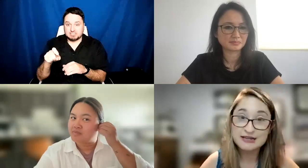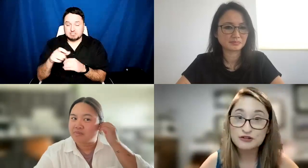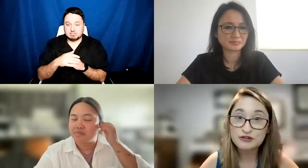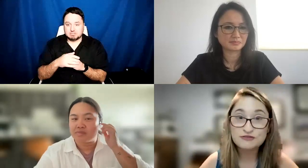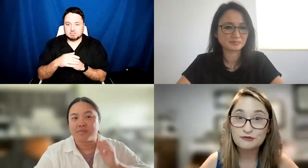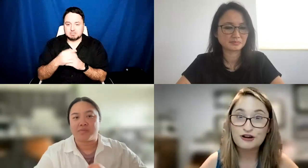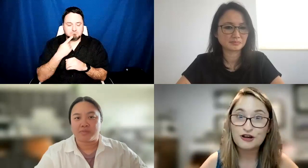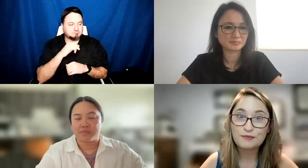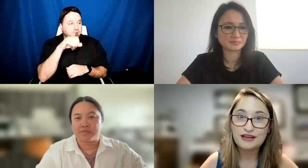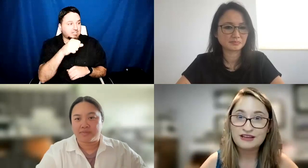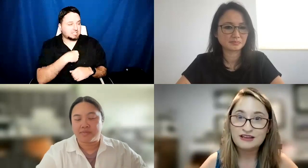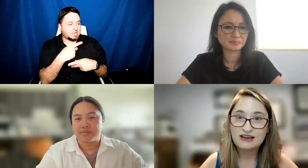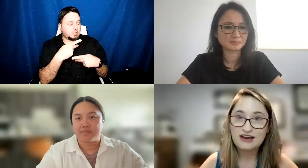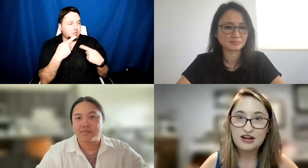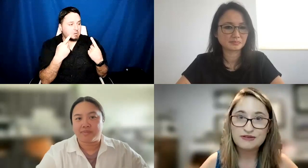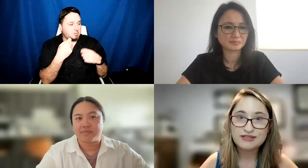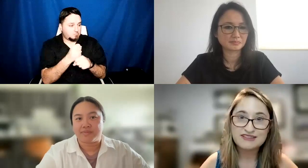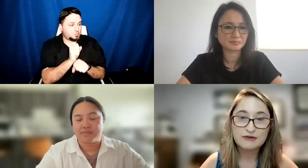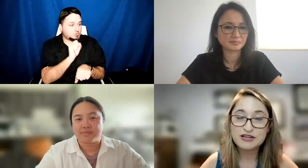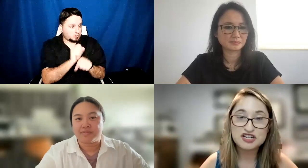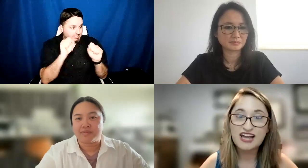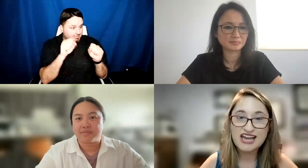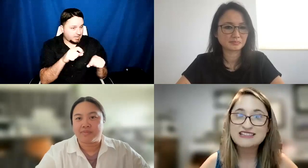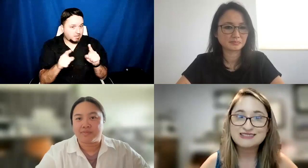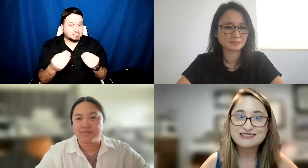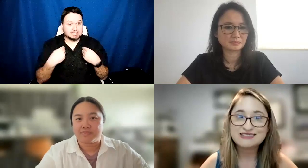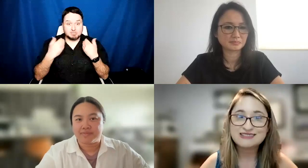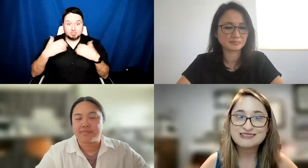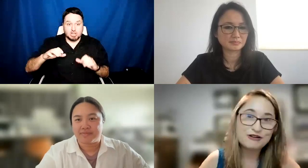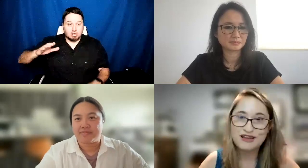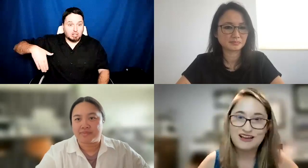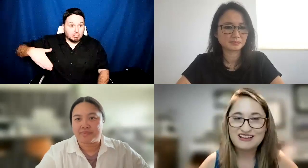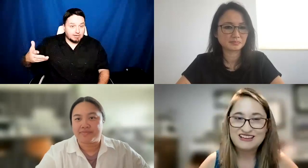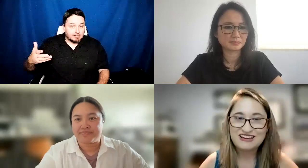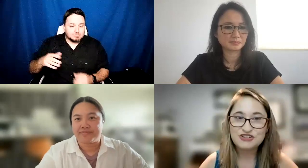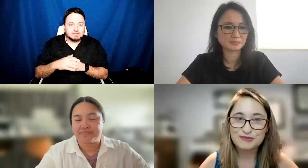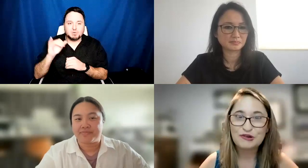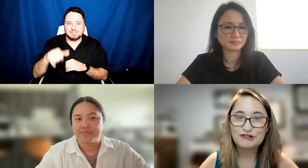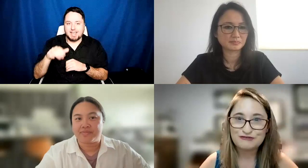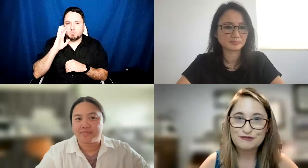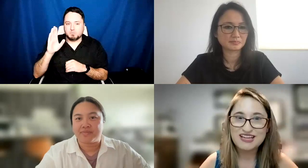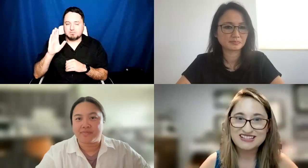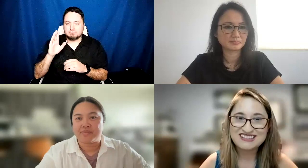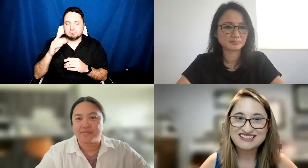you know, yes I can produce the work, but no one's given me a shot yet. So that would be a dream goal for me.